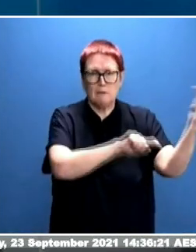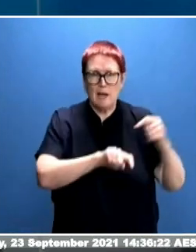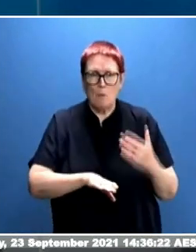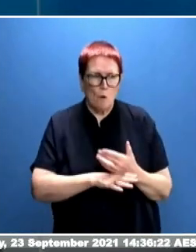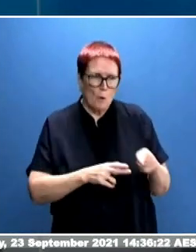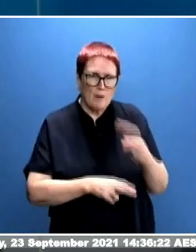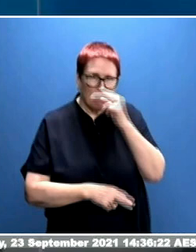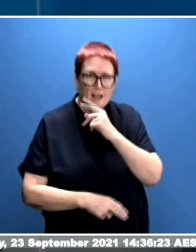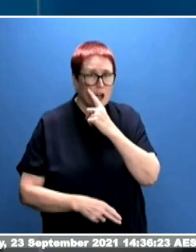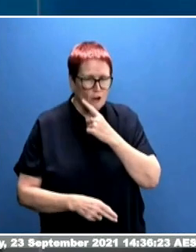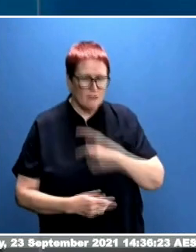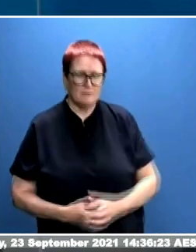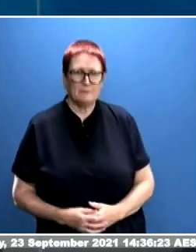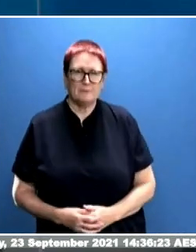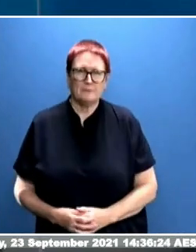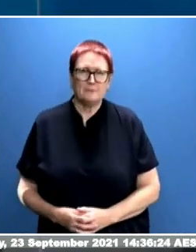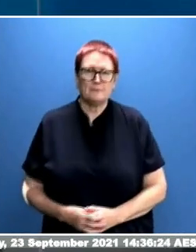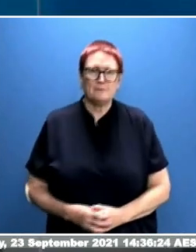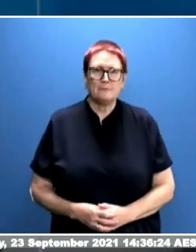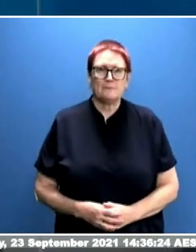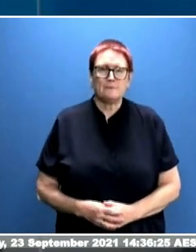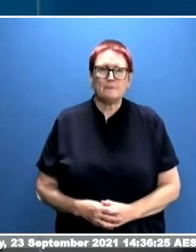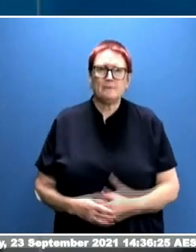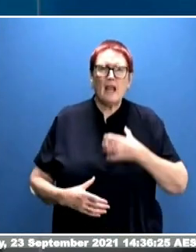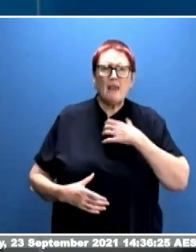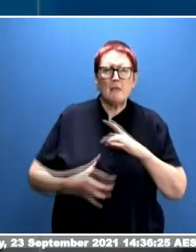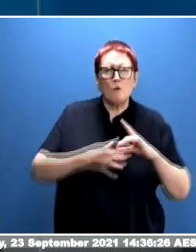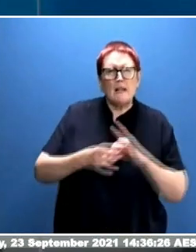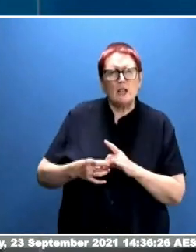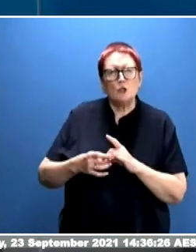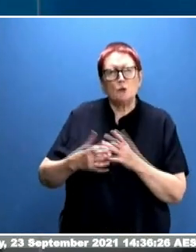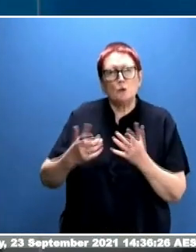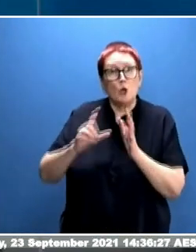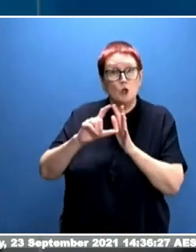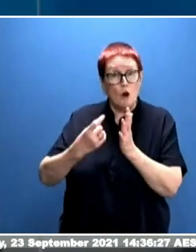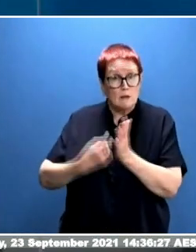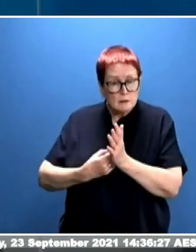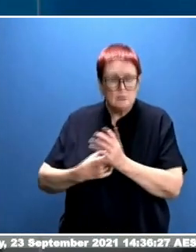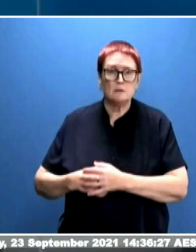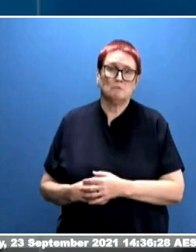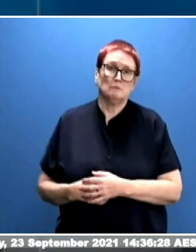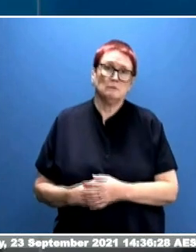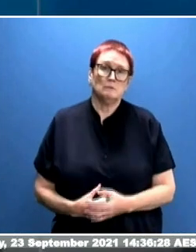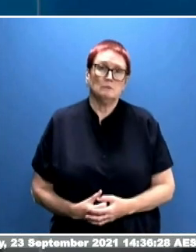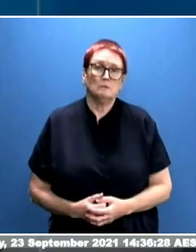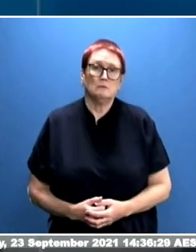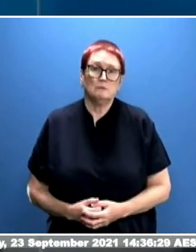Then on the more clinical-type intervention, there's the service